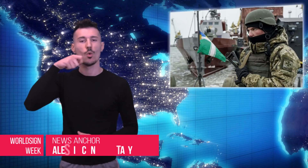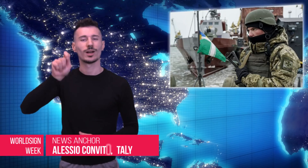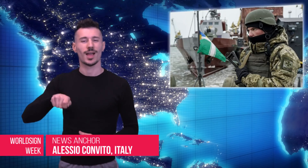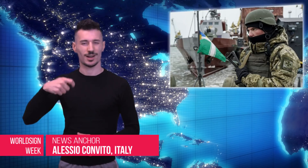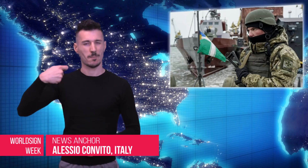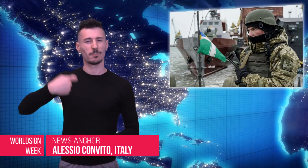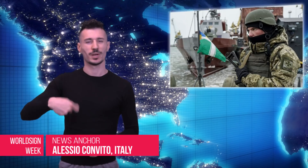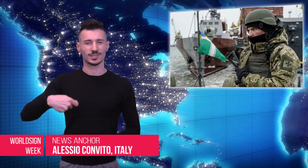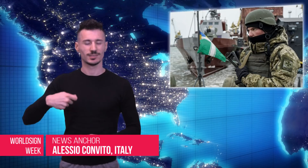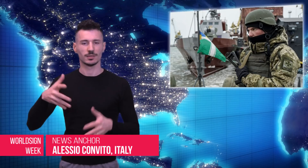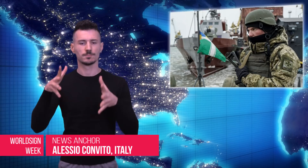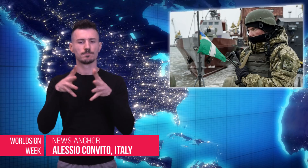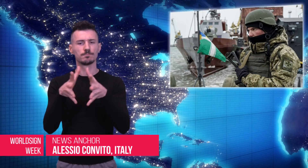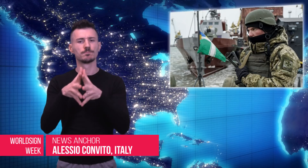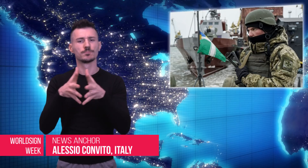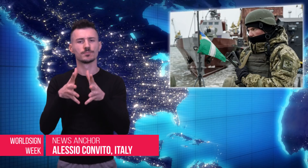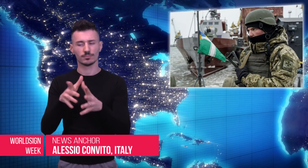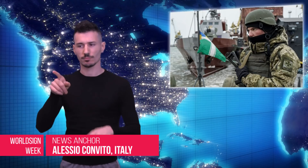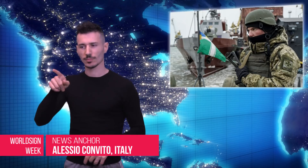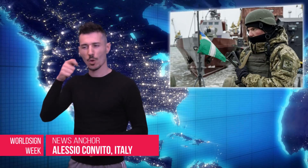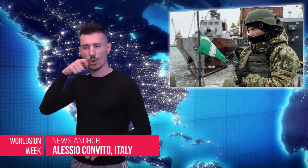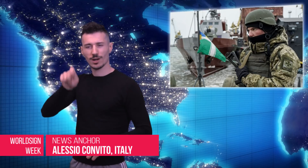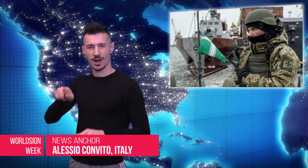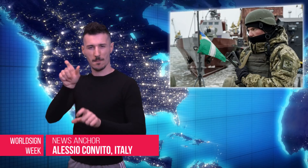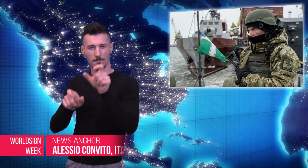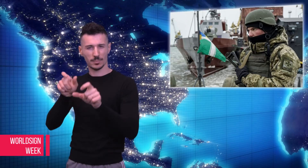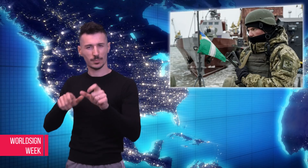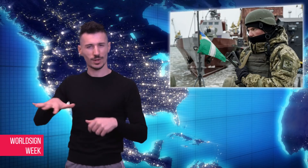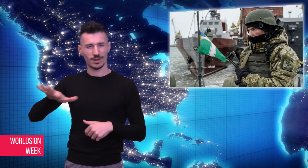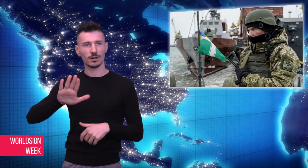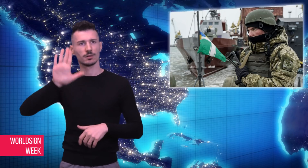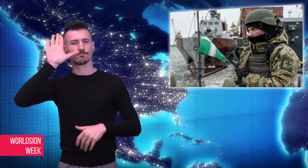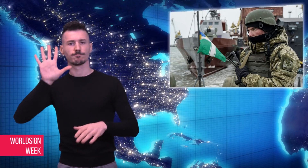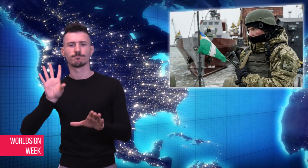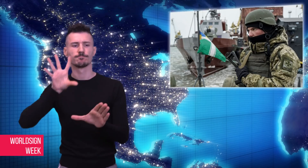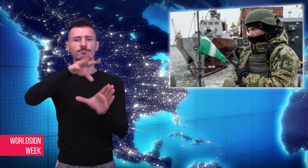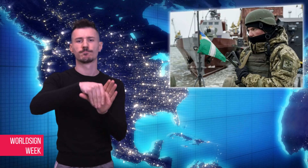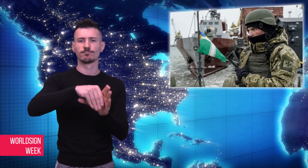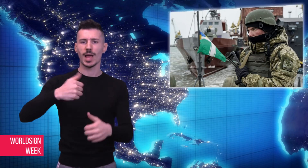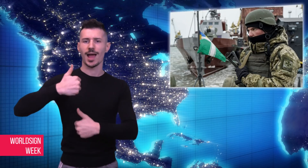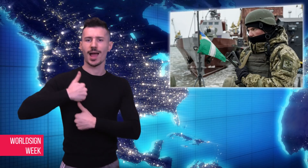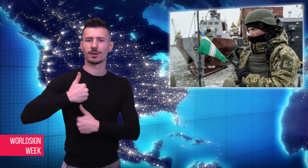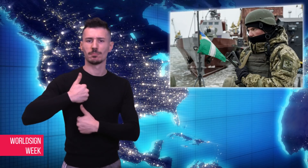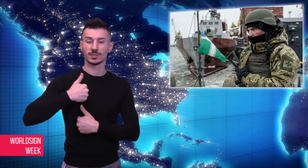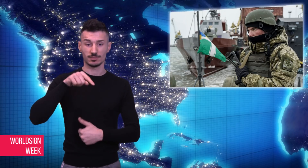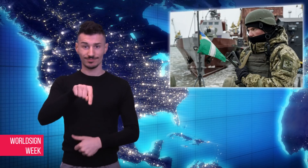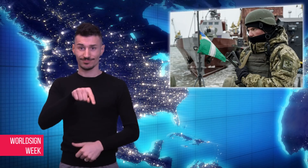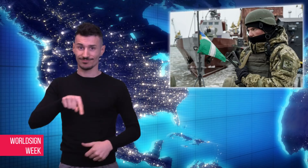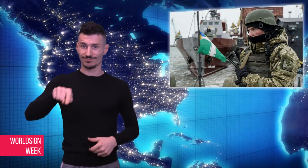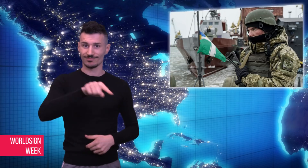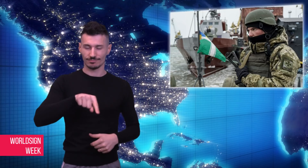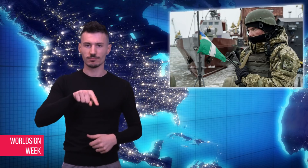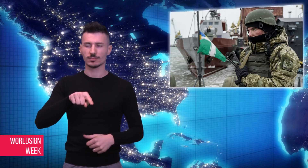Alessio: Ukraine’s president said that reservists would get